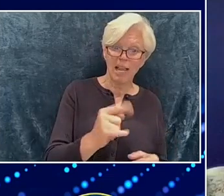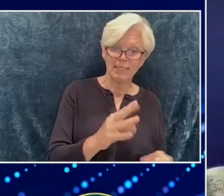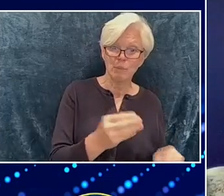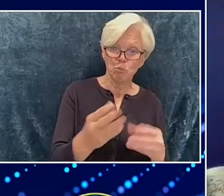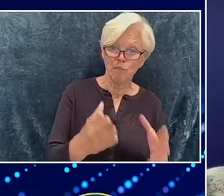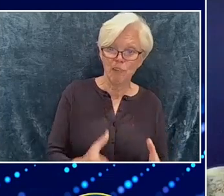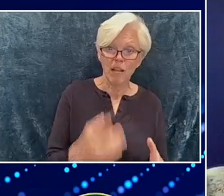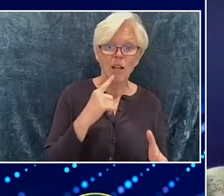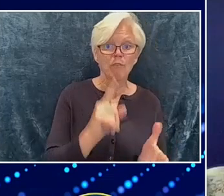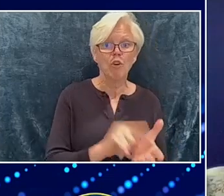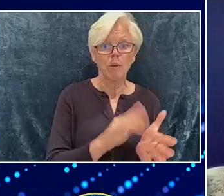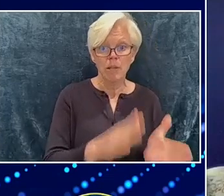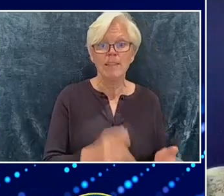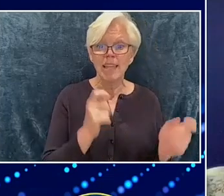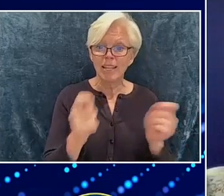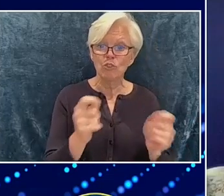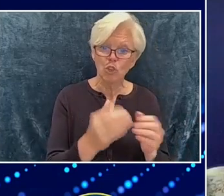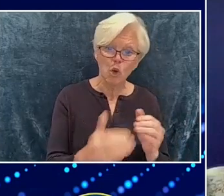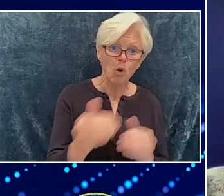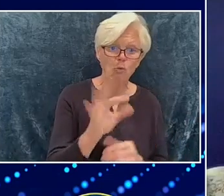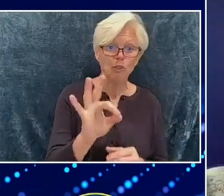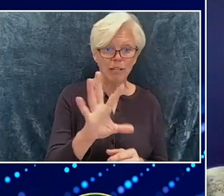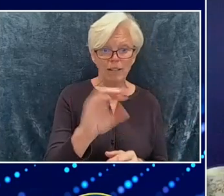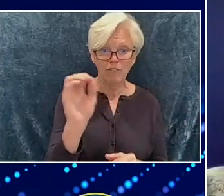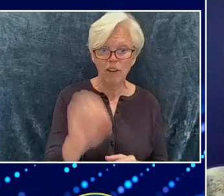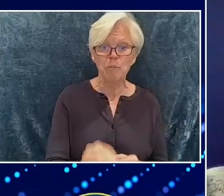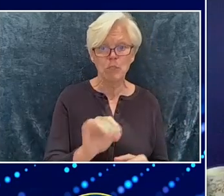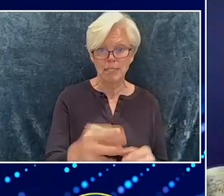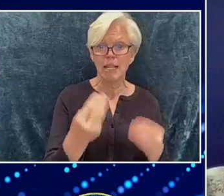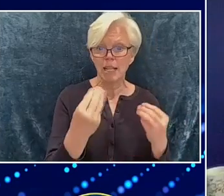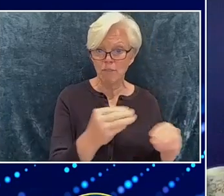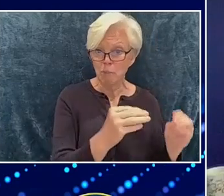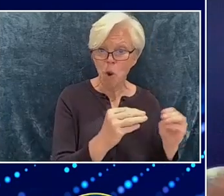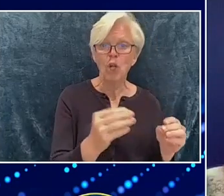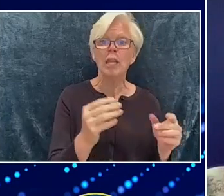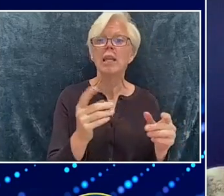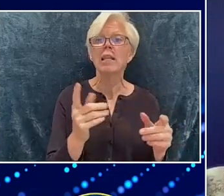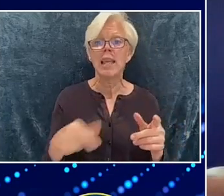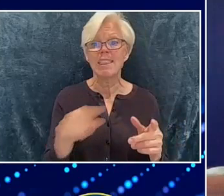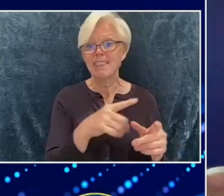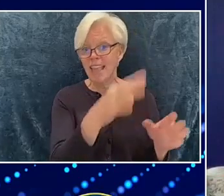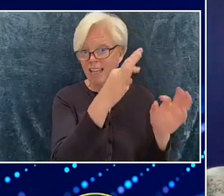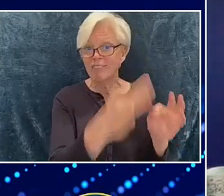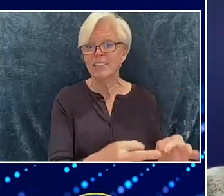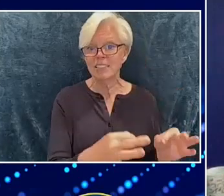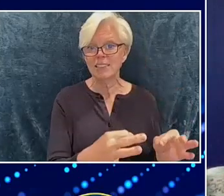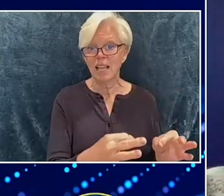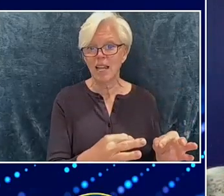control over 95% of the market. They have decided to push the cost of